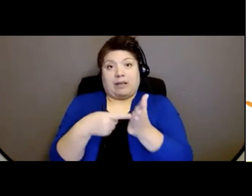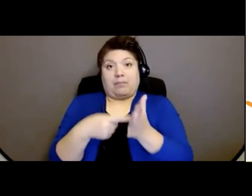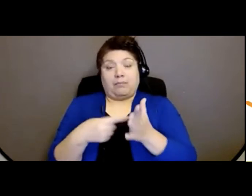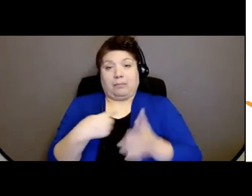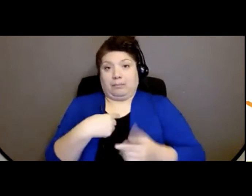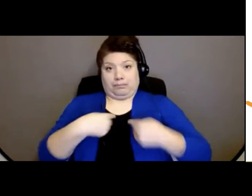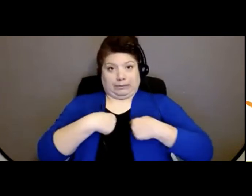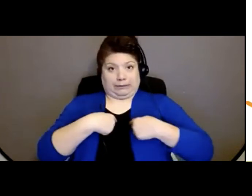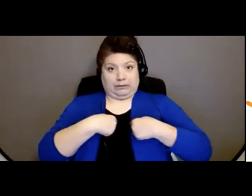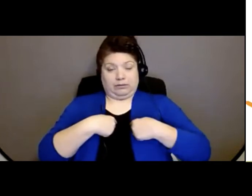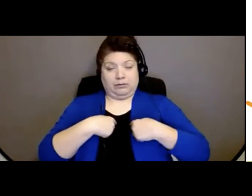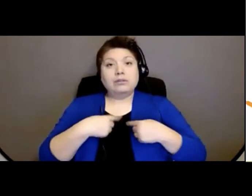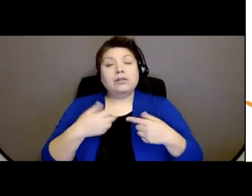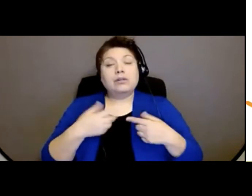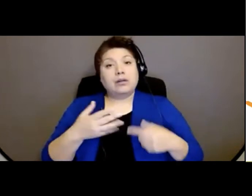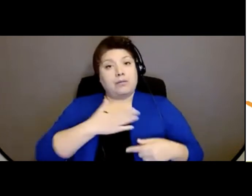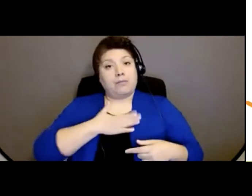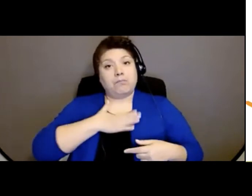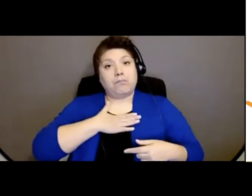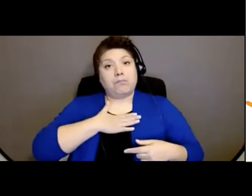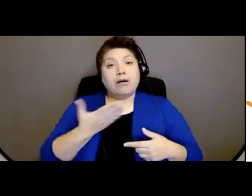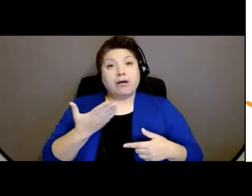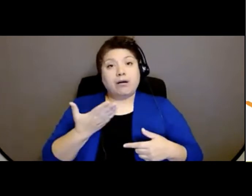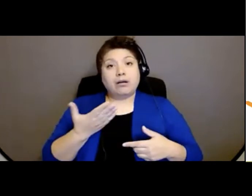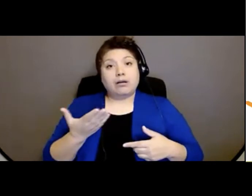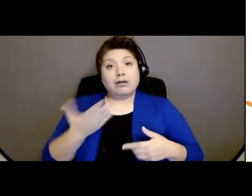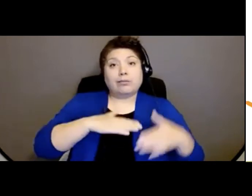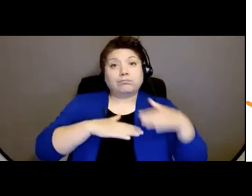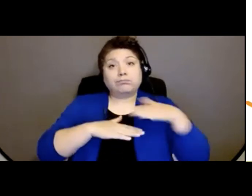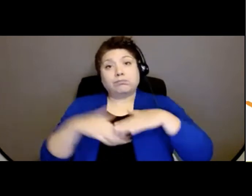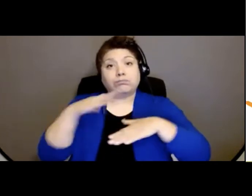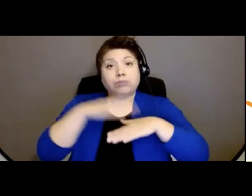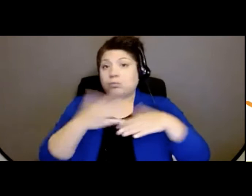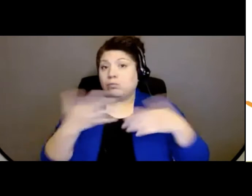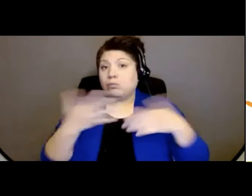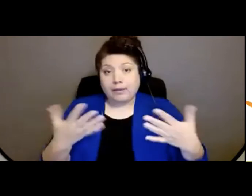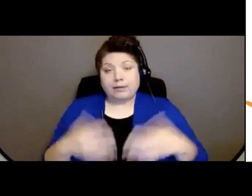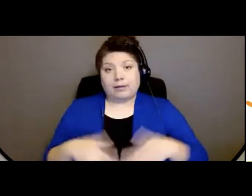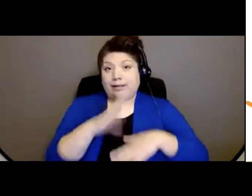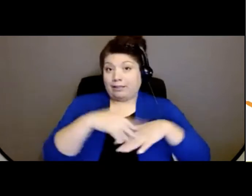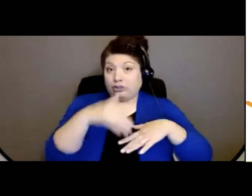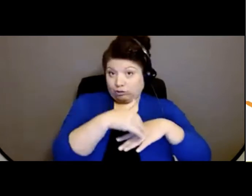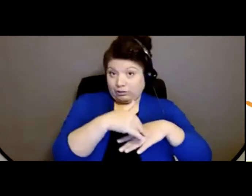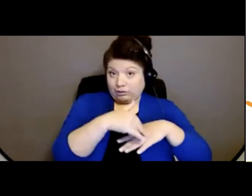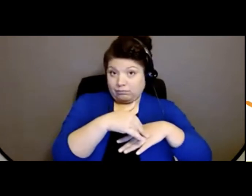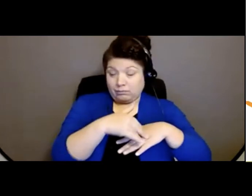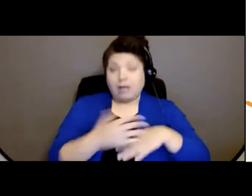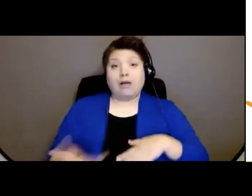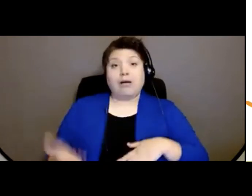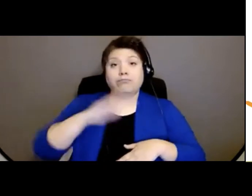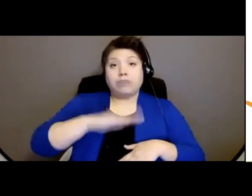MY INTERSECTIONS ARE INDIGENOUS, DISABLED AND FEMALE.